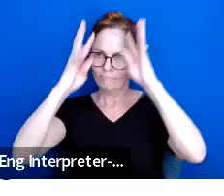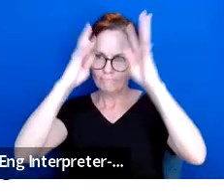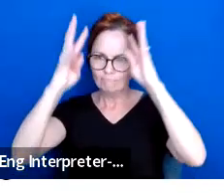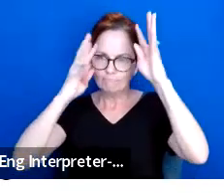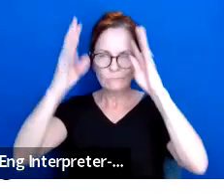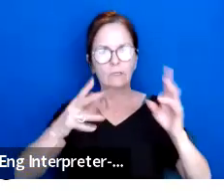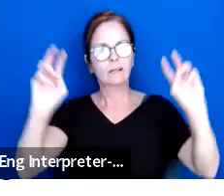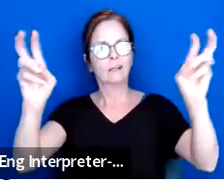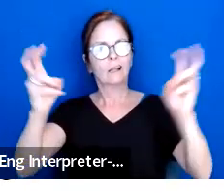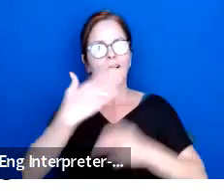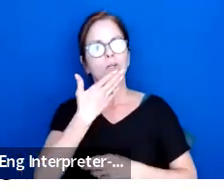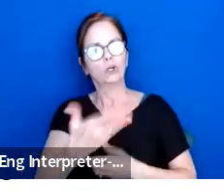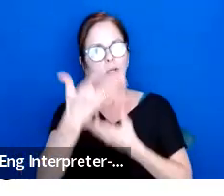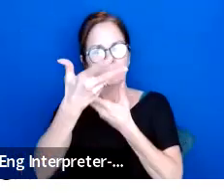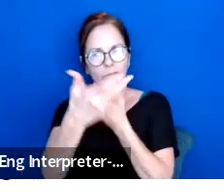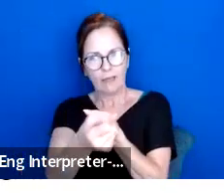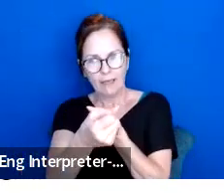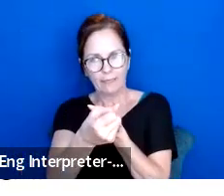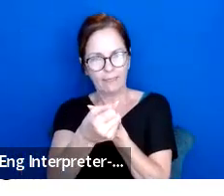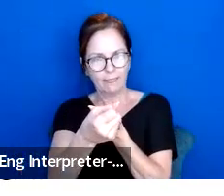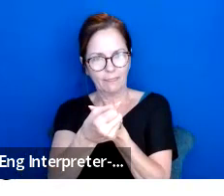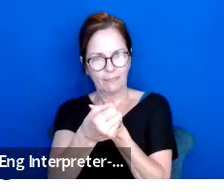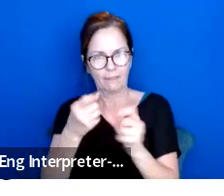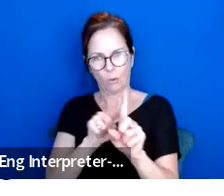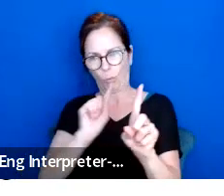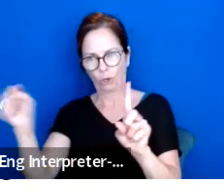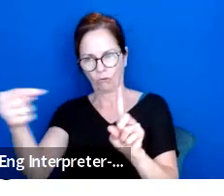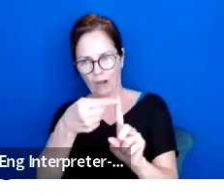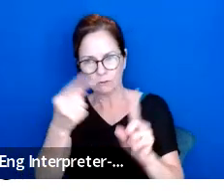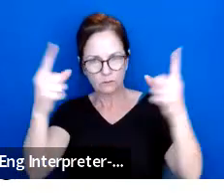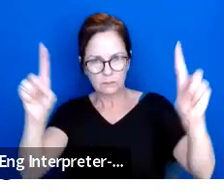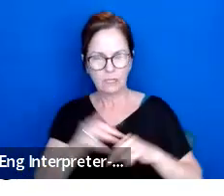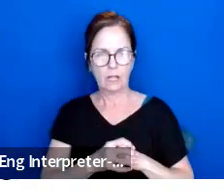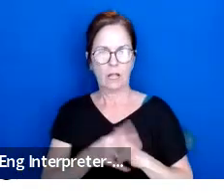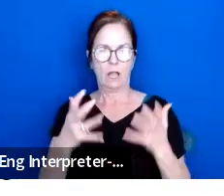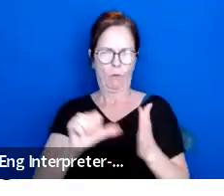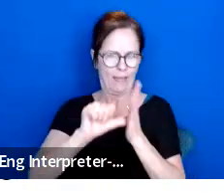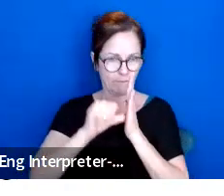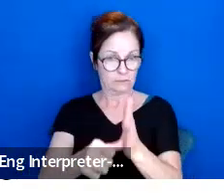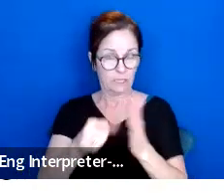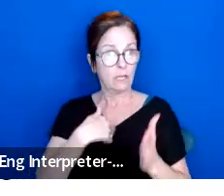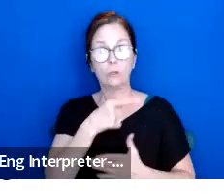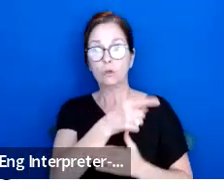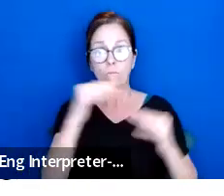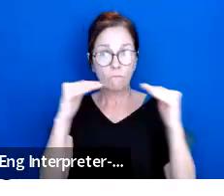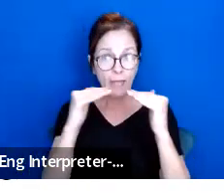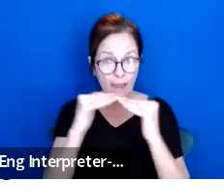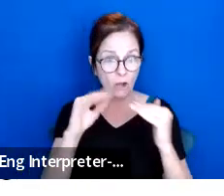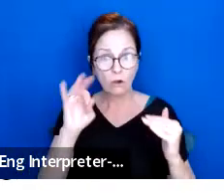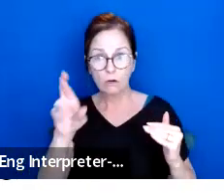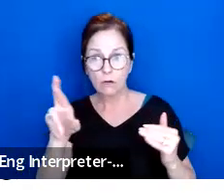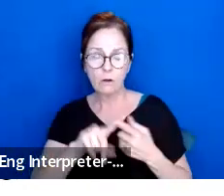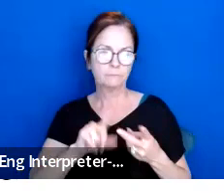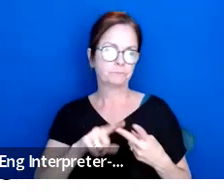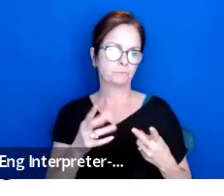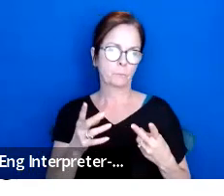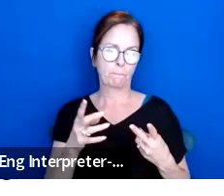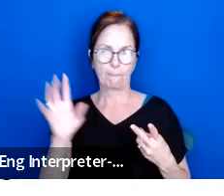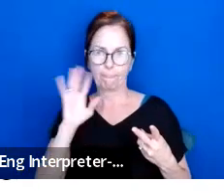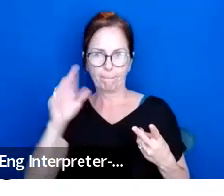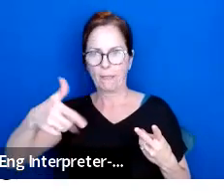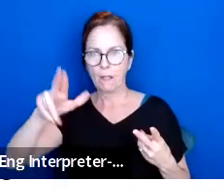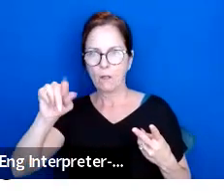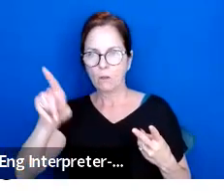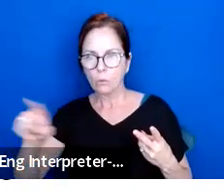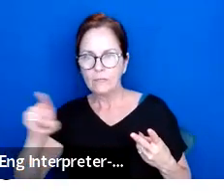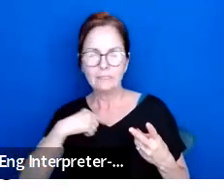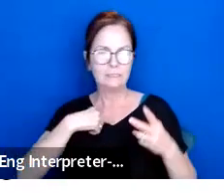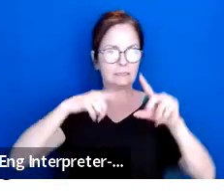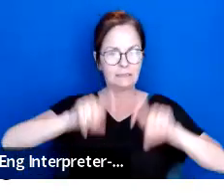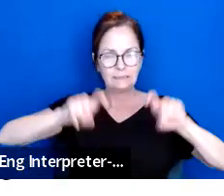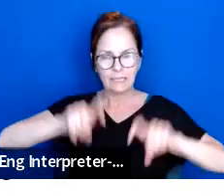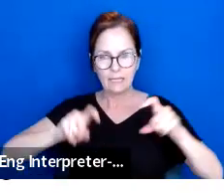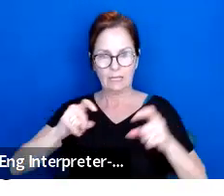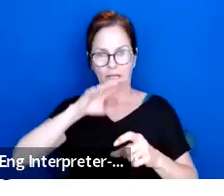That's really something we really want to emphasize here is that as long as you're being fair, you're you're taking a look at the quiz or exam that may be in a module for that week, I think you're fine.